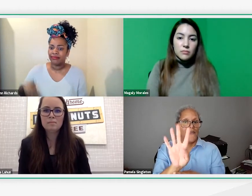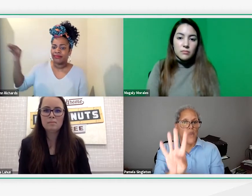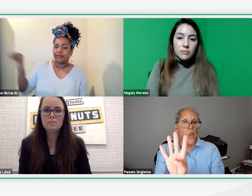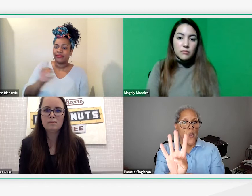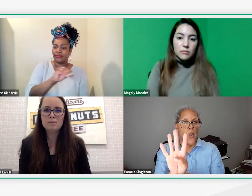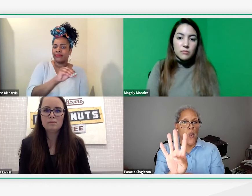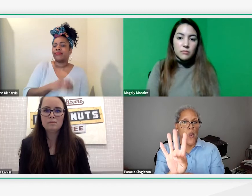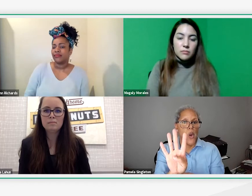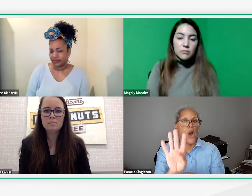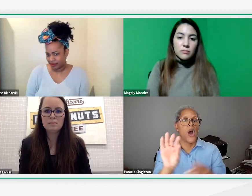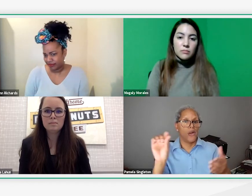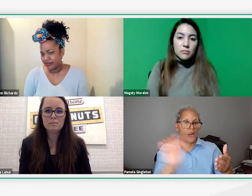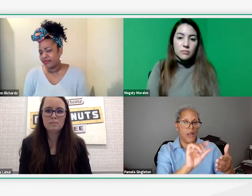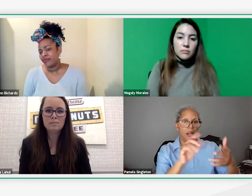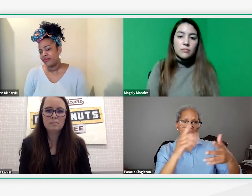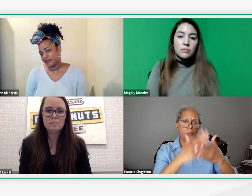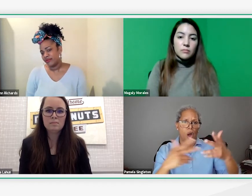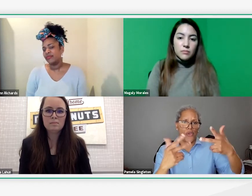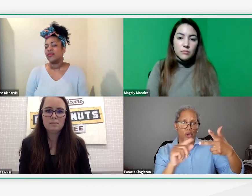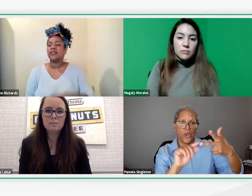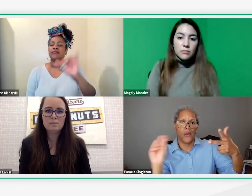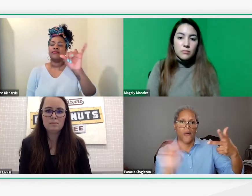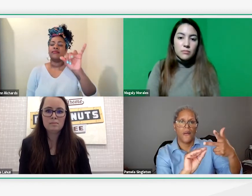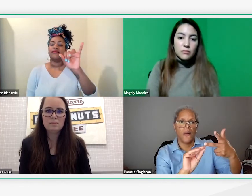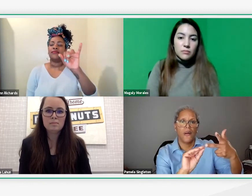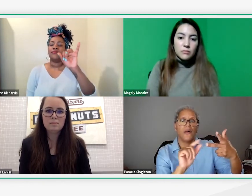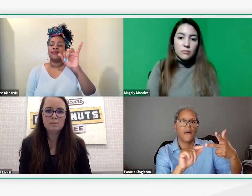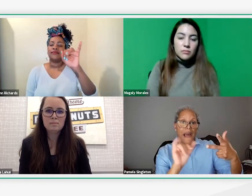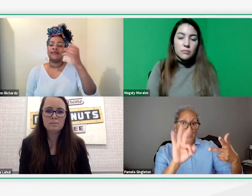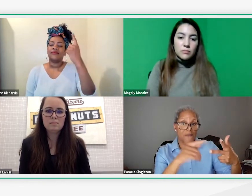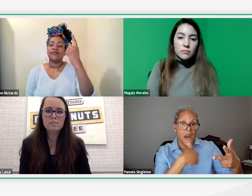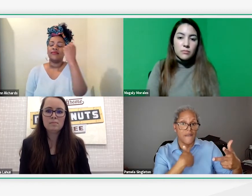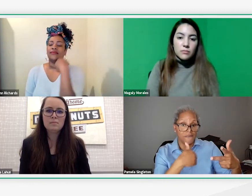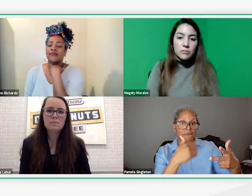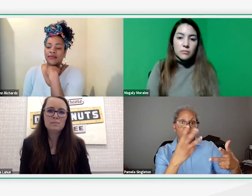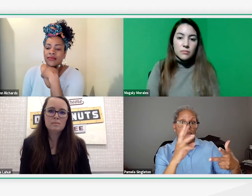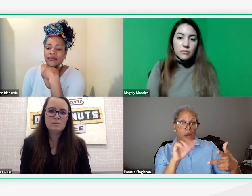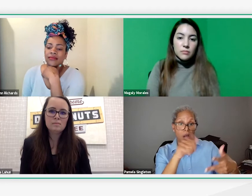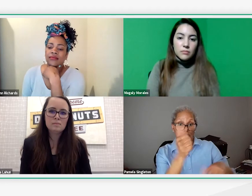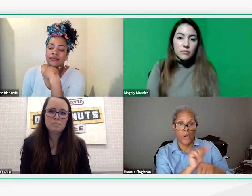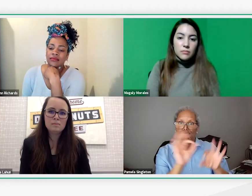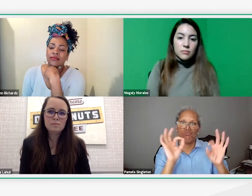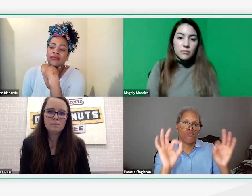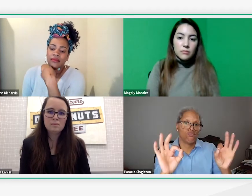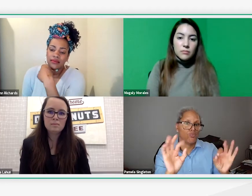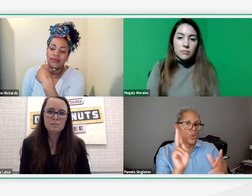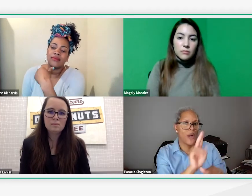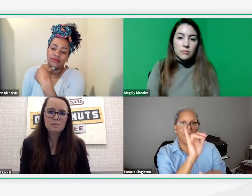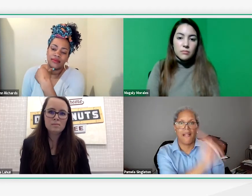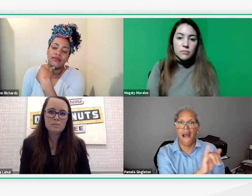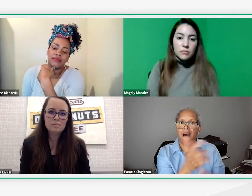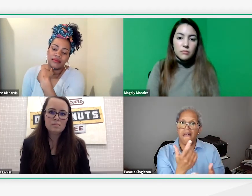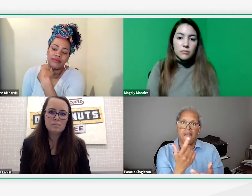job that you have a W-2 for and you have a higher deduction there, that will help offset some of the